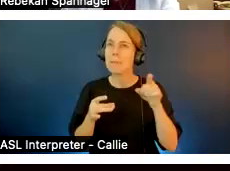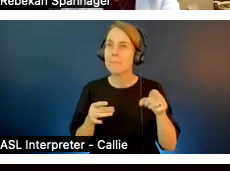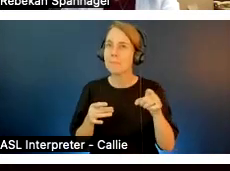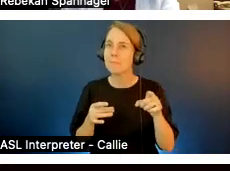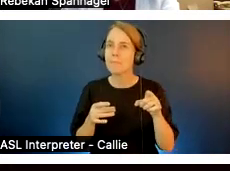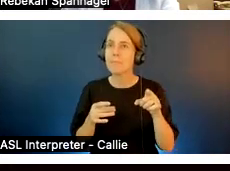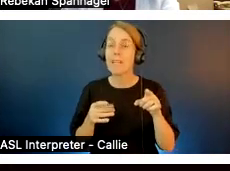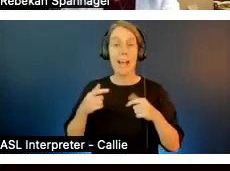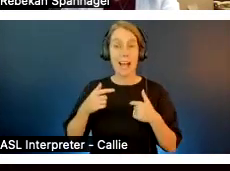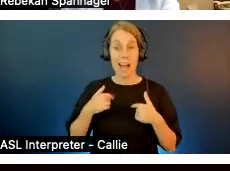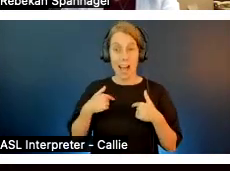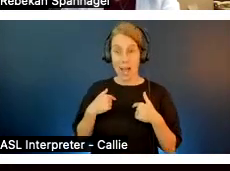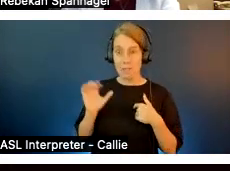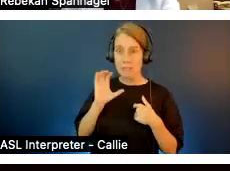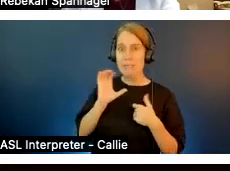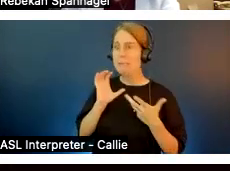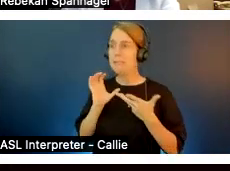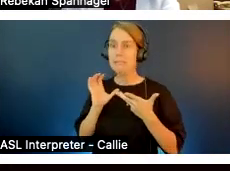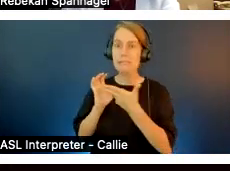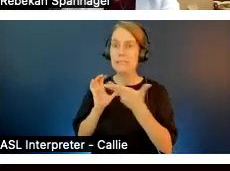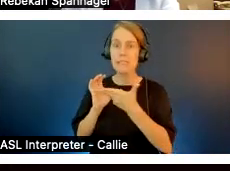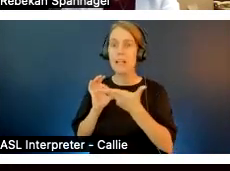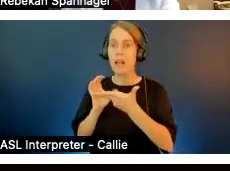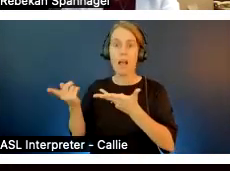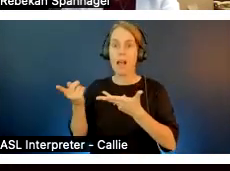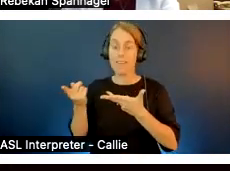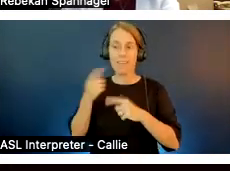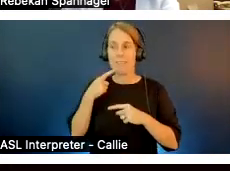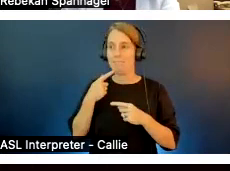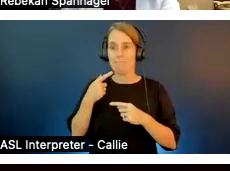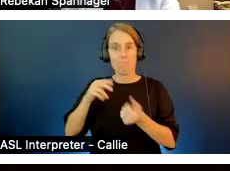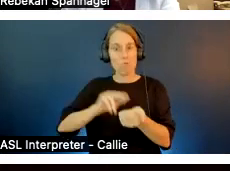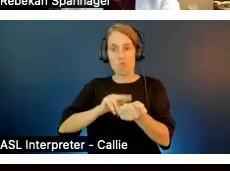it had a lot to do with pay for the private nurses as well [anna maria] yeah you know